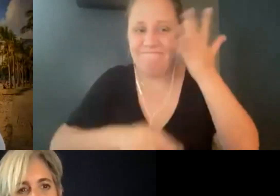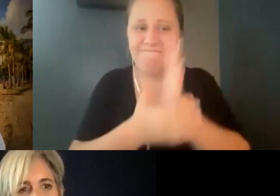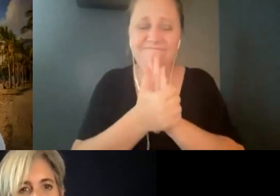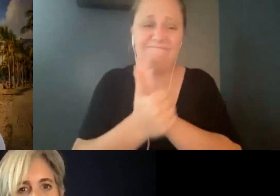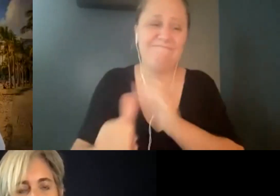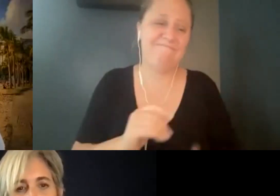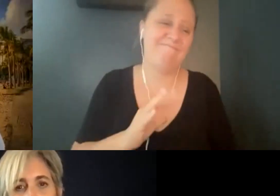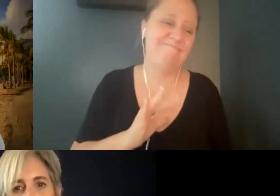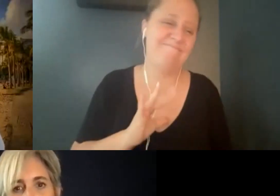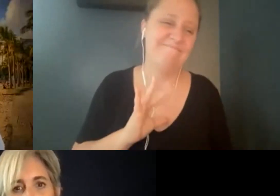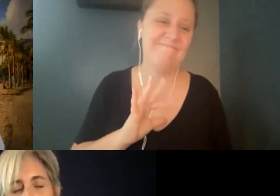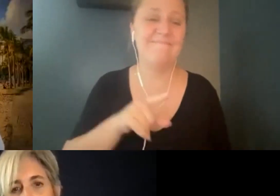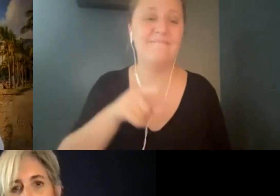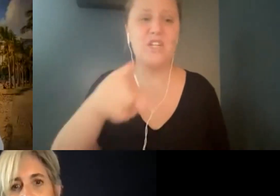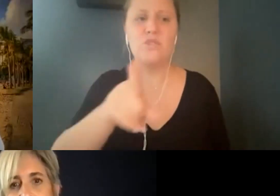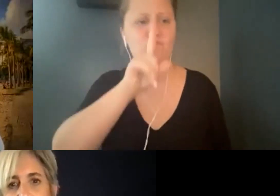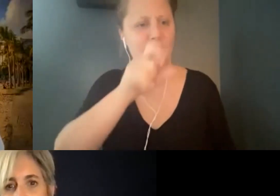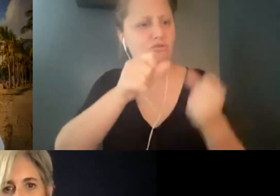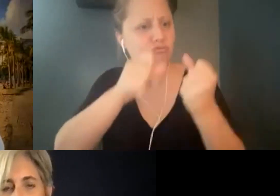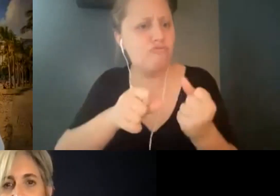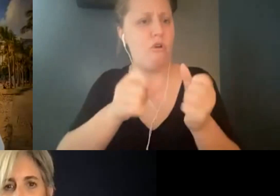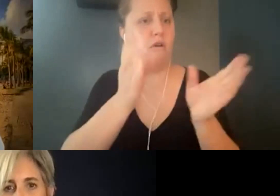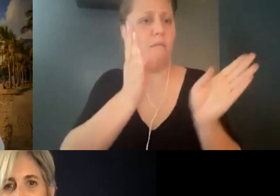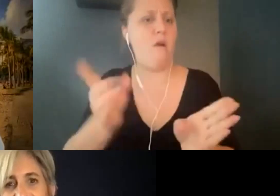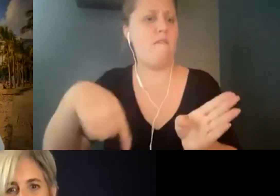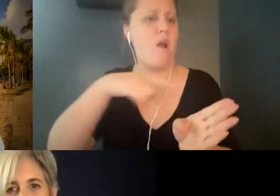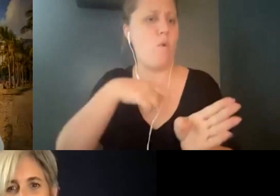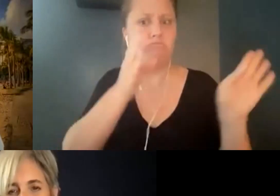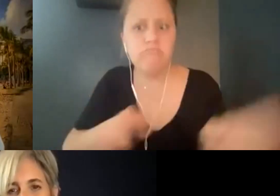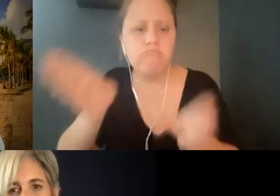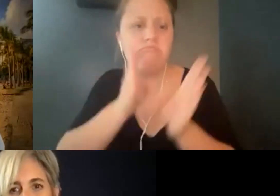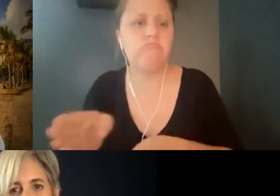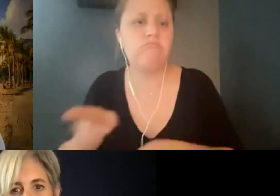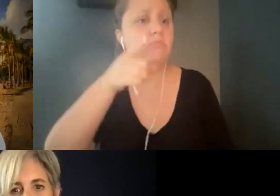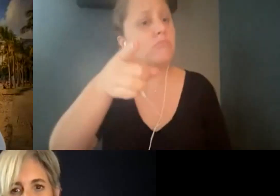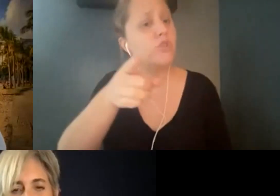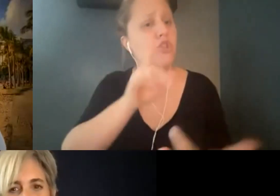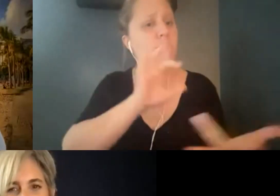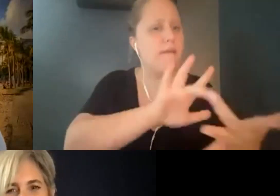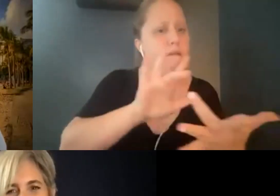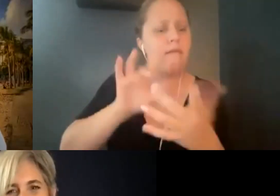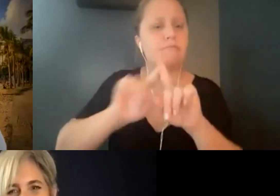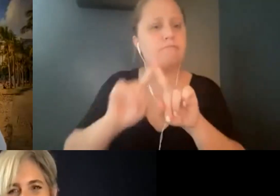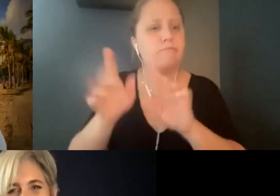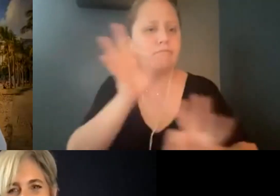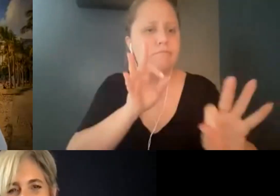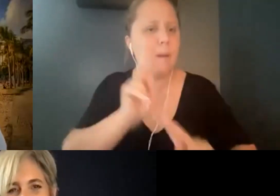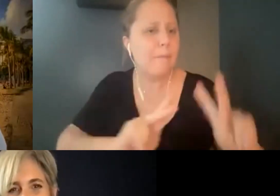was a very significant part of our planning as she was able to connect with, connect us with a lot of people that could participate in our panel